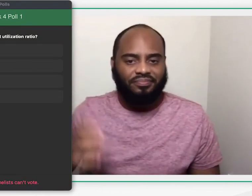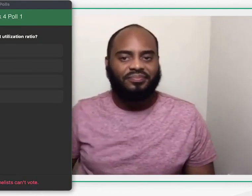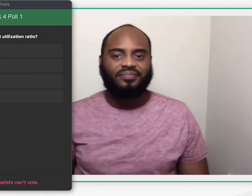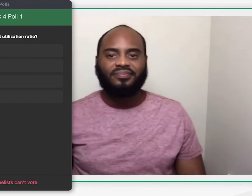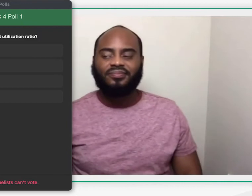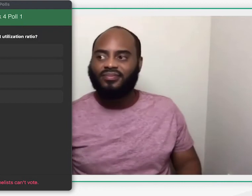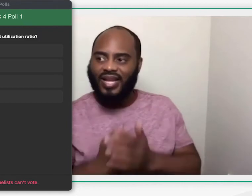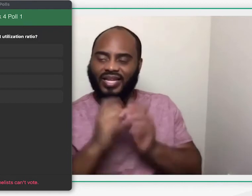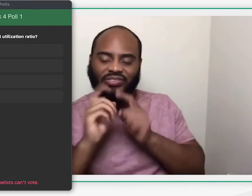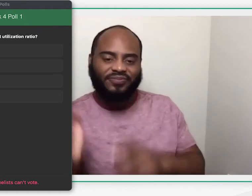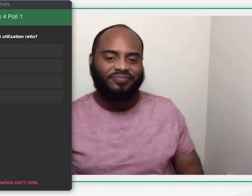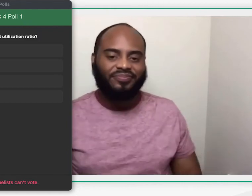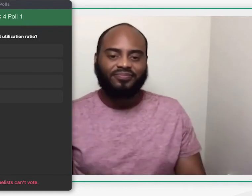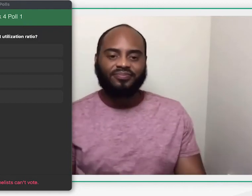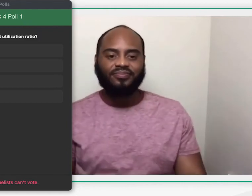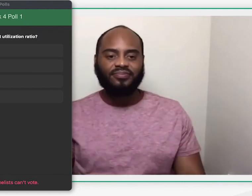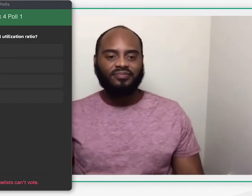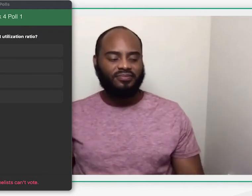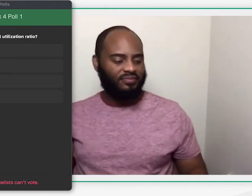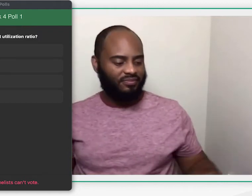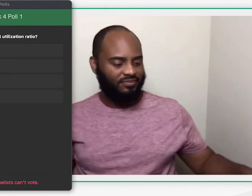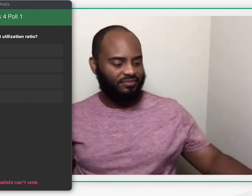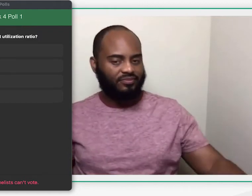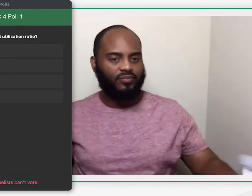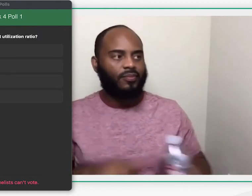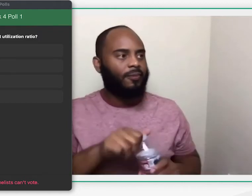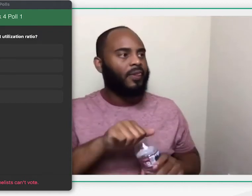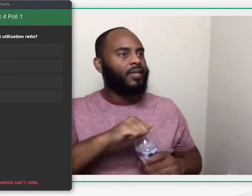Okay, let me ask you, folks: What is the ideal credit utilization ratio?